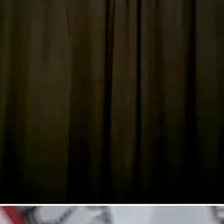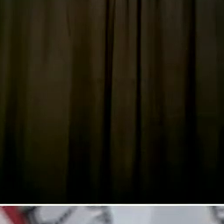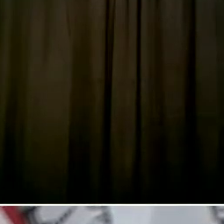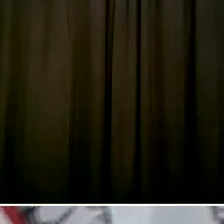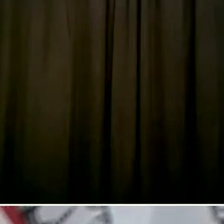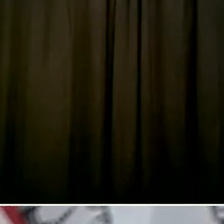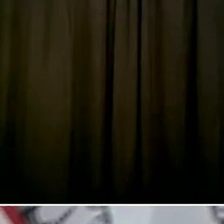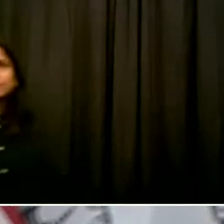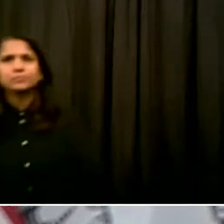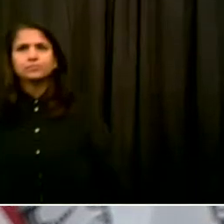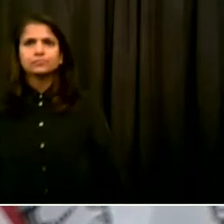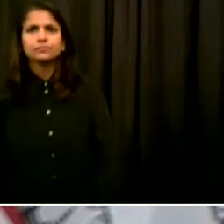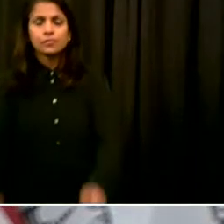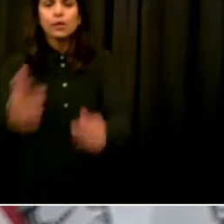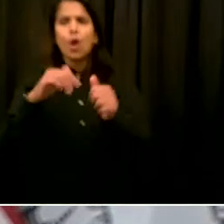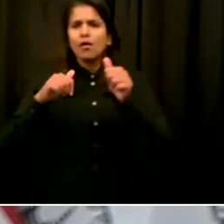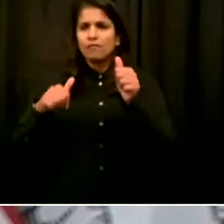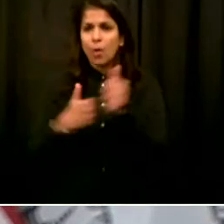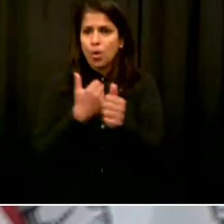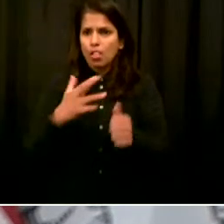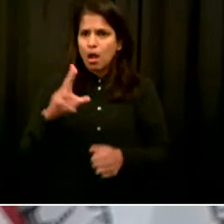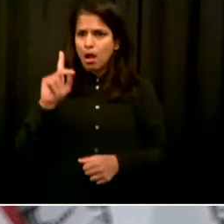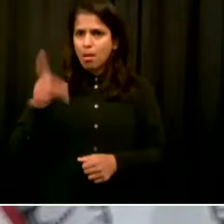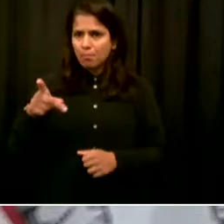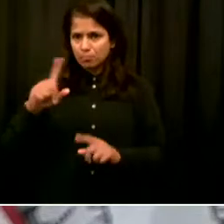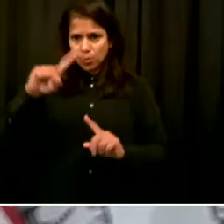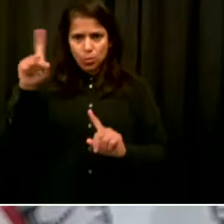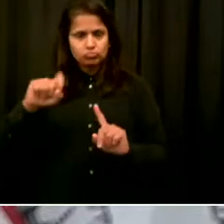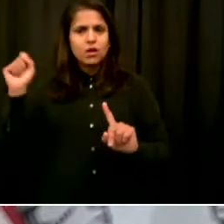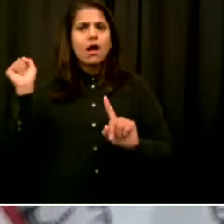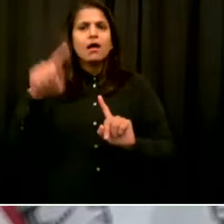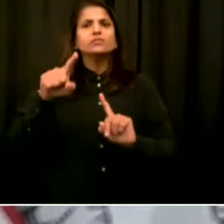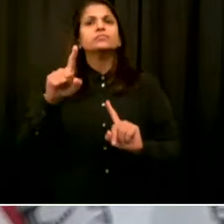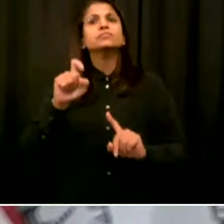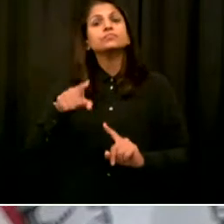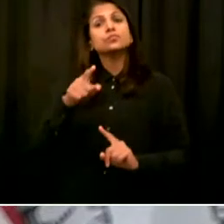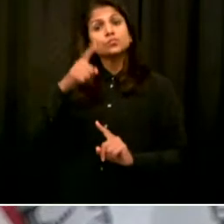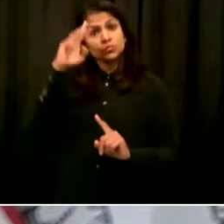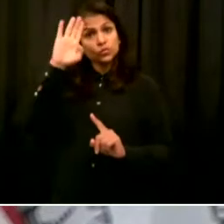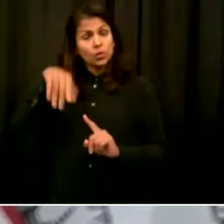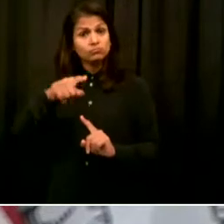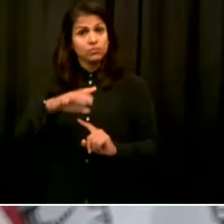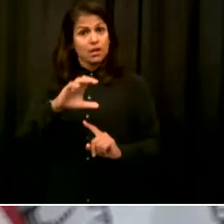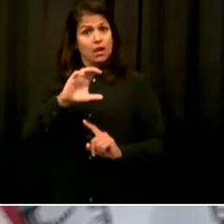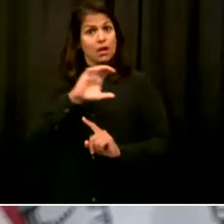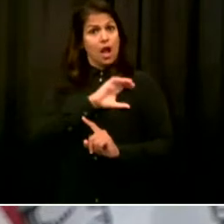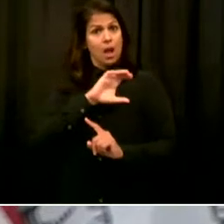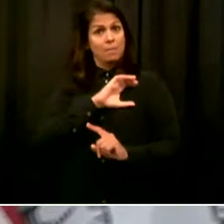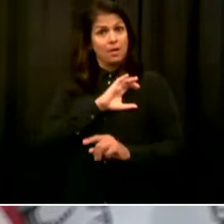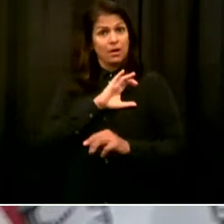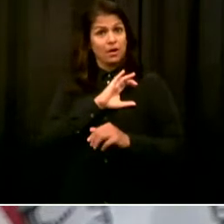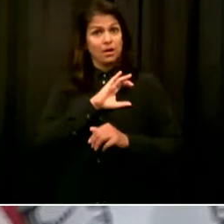Reeporttr:e KAOY. AND THEN ON THE DE-ESCALATION POINT, DO YOU THINK THE POLICE